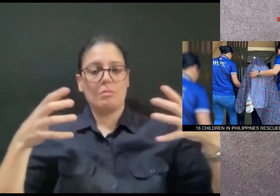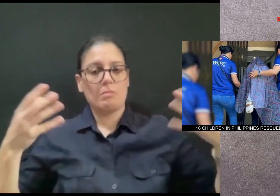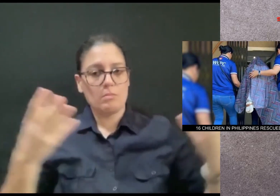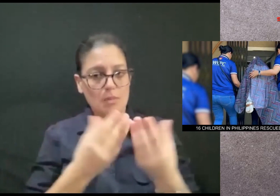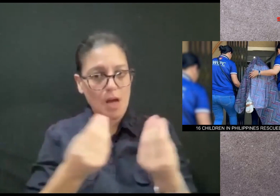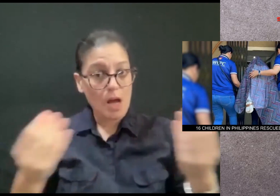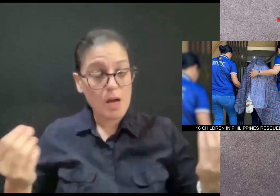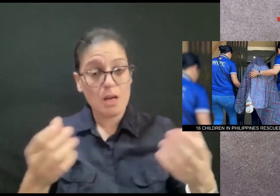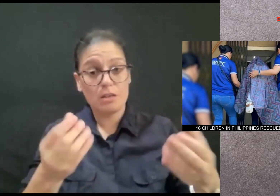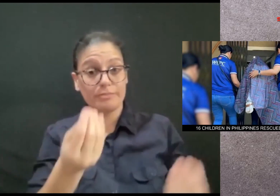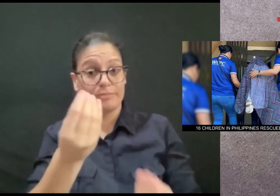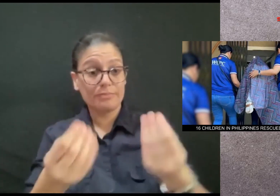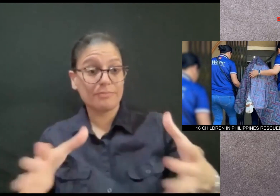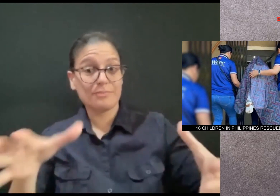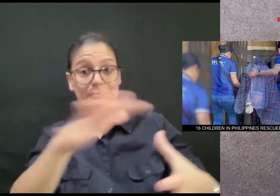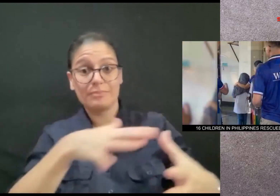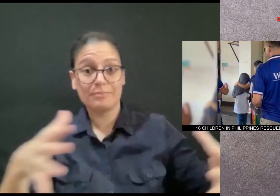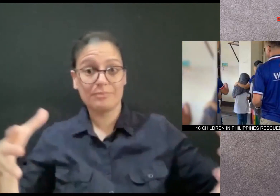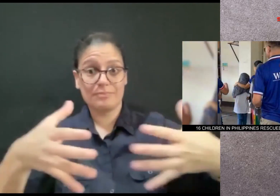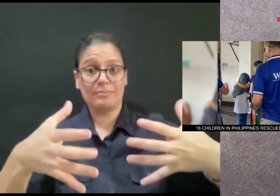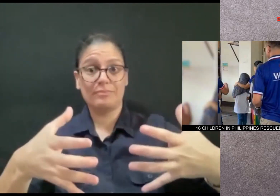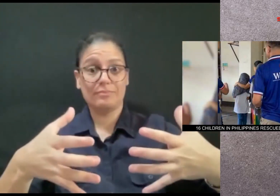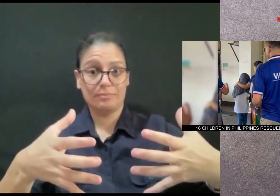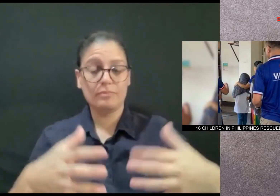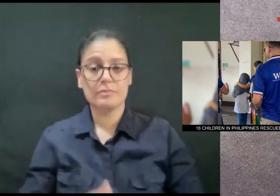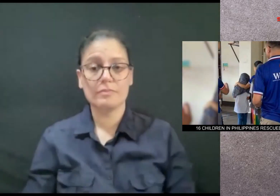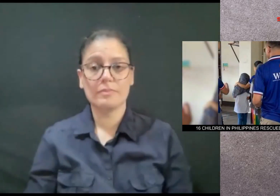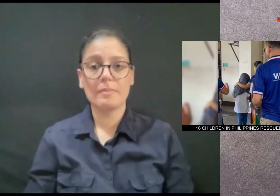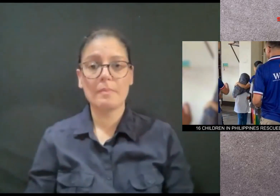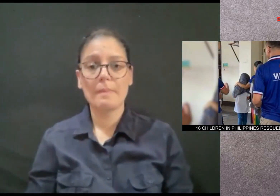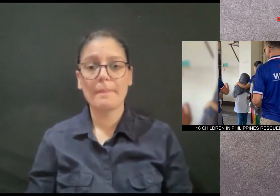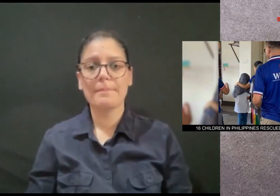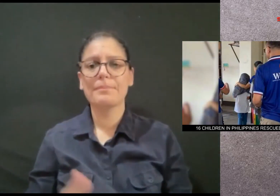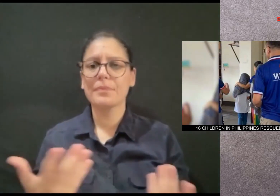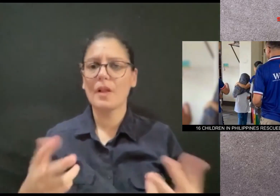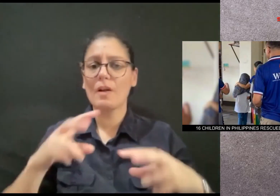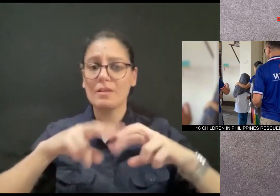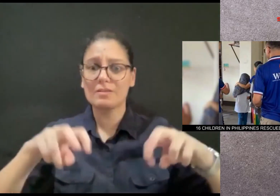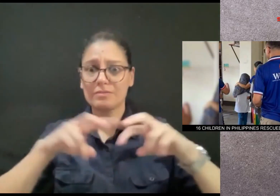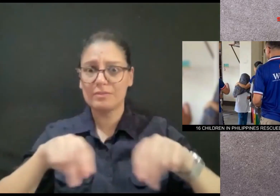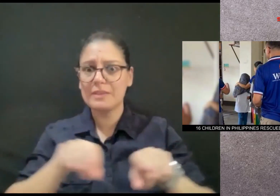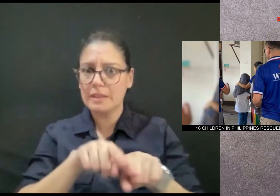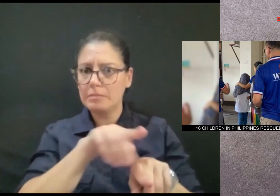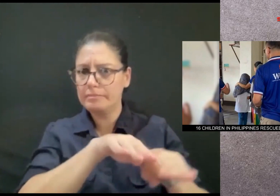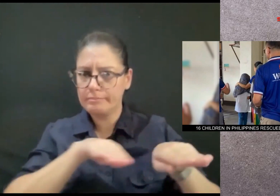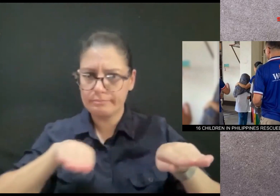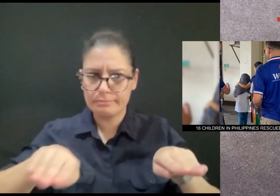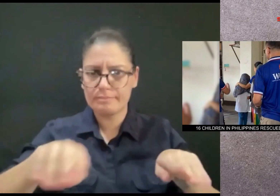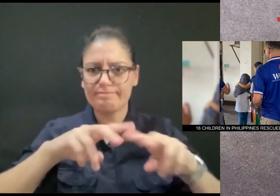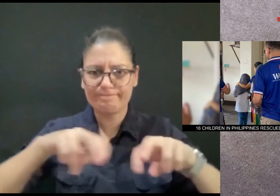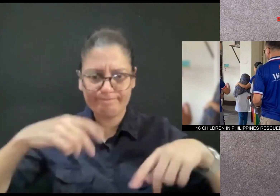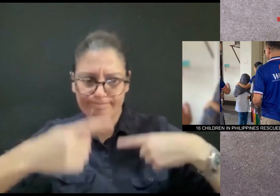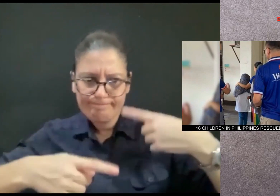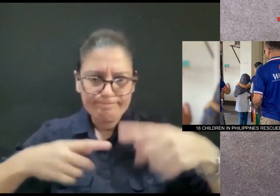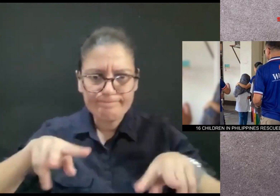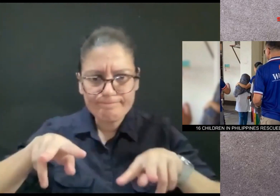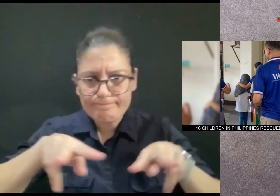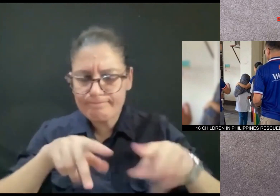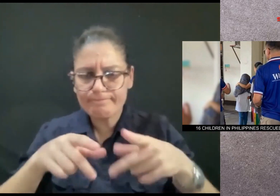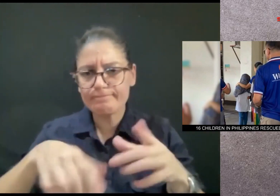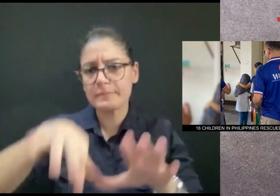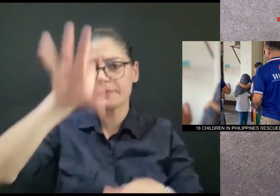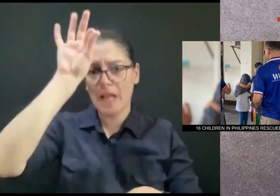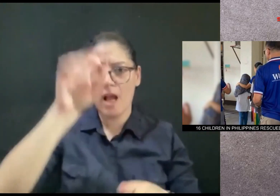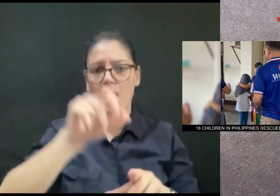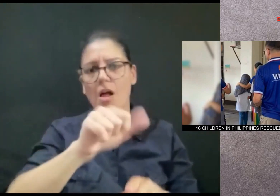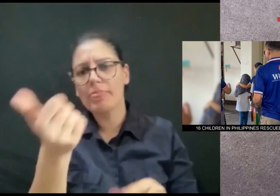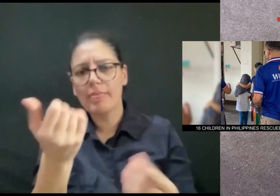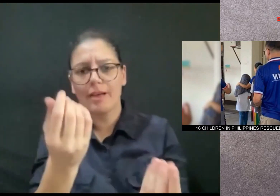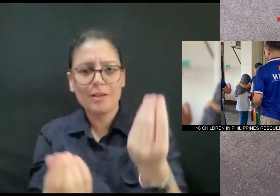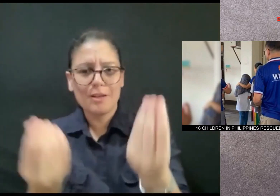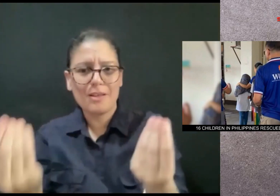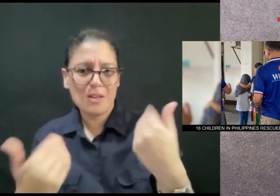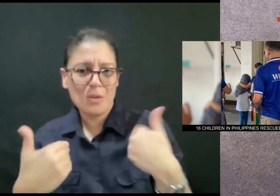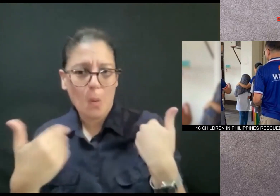rescued in a single raid however the investigation is still ongoing to find other children who